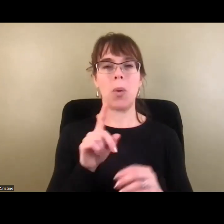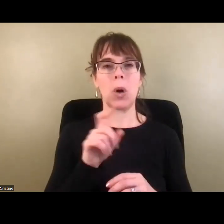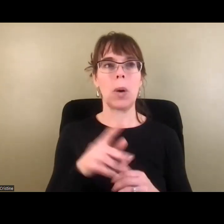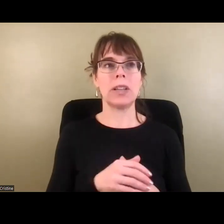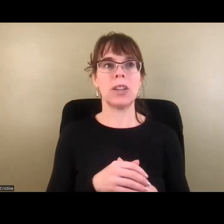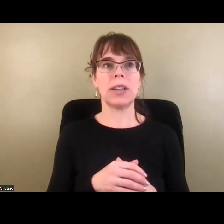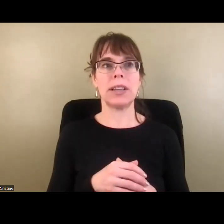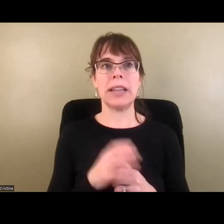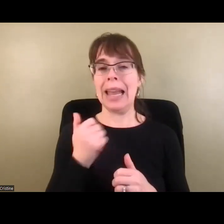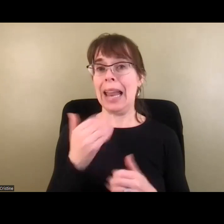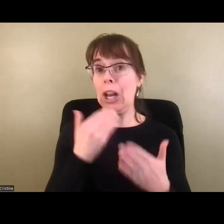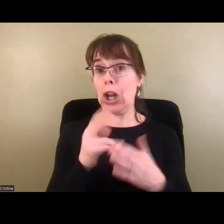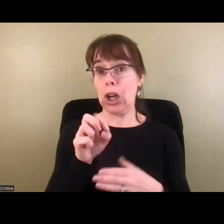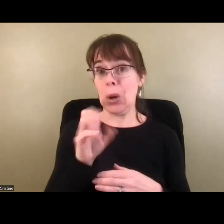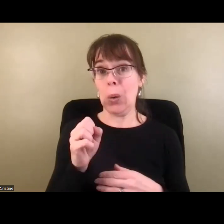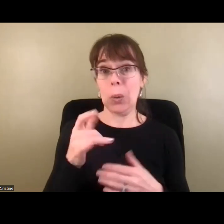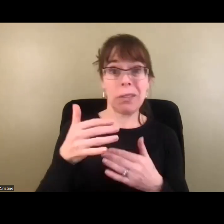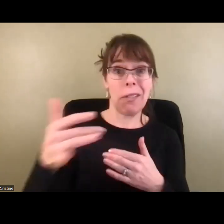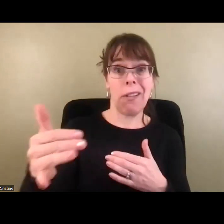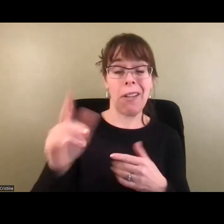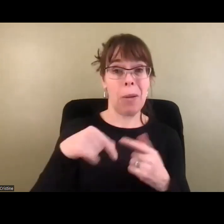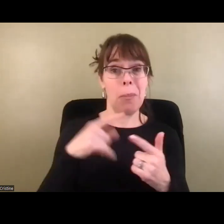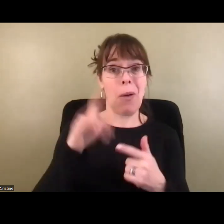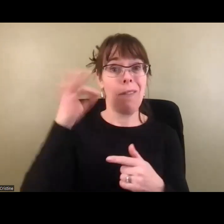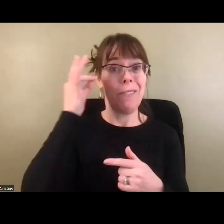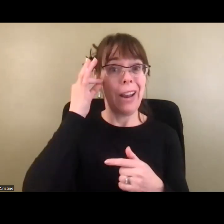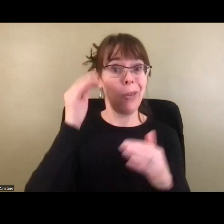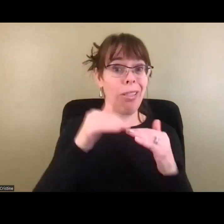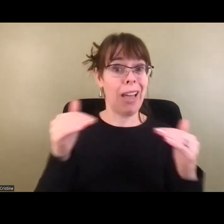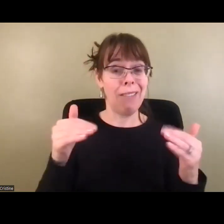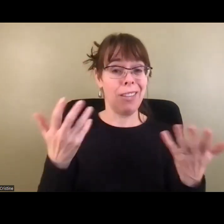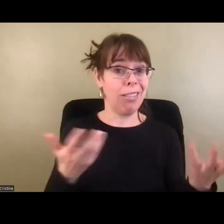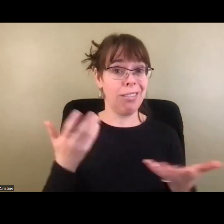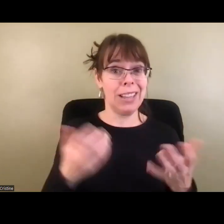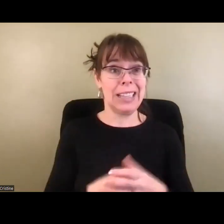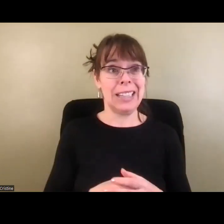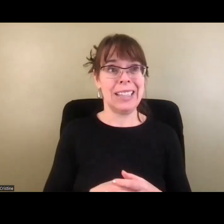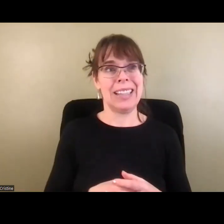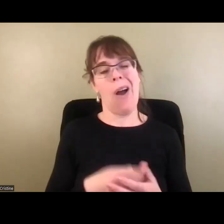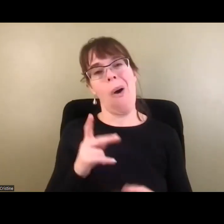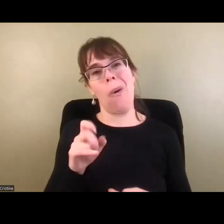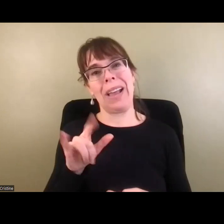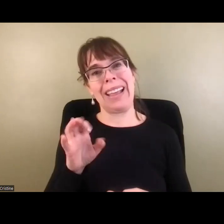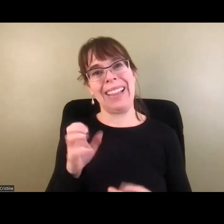Is there any good news on the horizon at the federal level? That is a great question, Kelly. Oh, Kelly, this is why I'm not fun at parties.